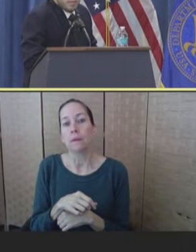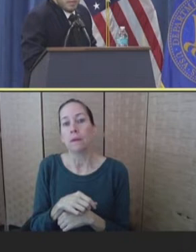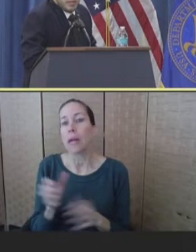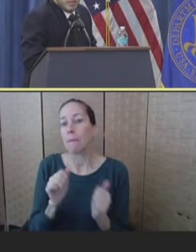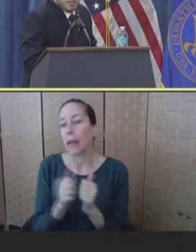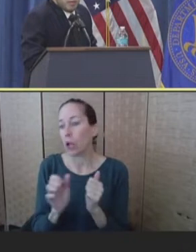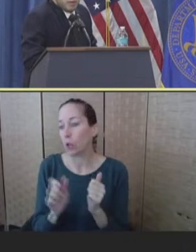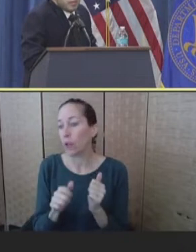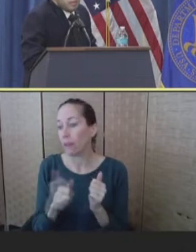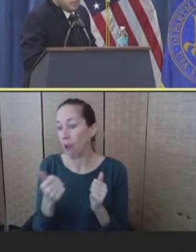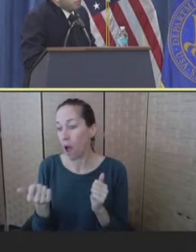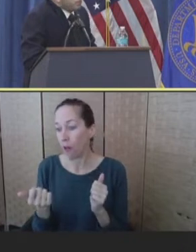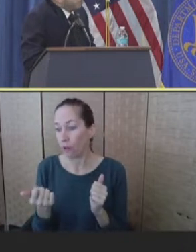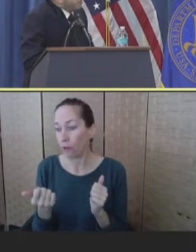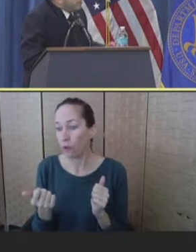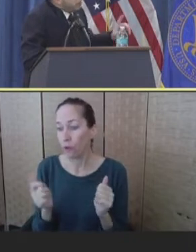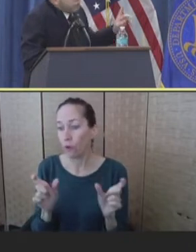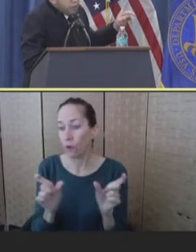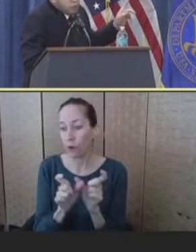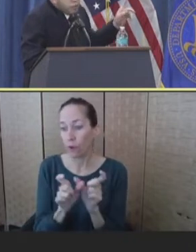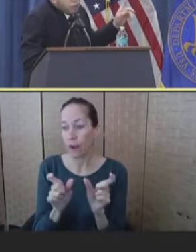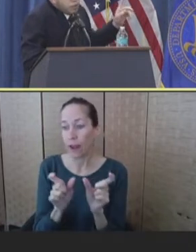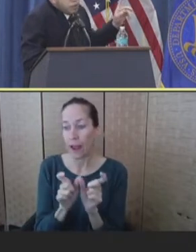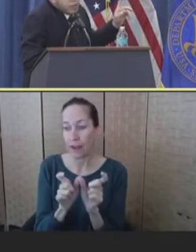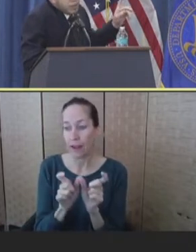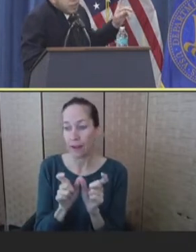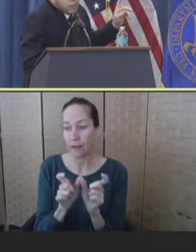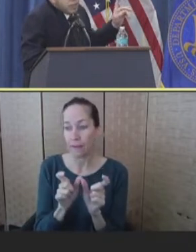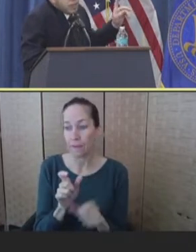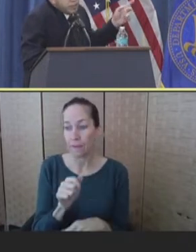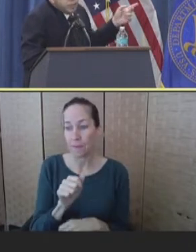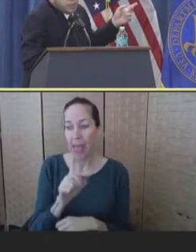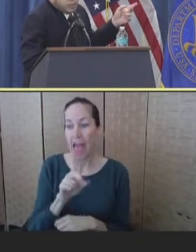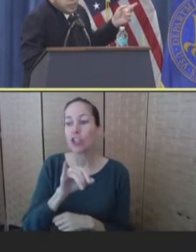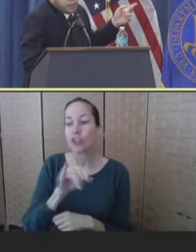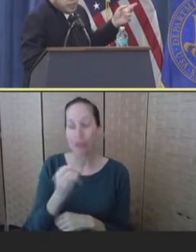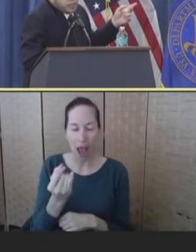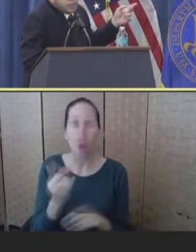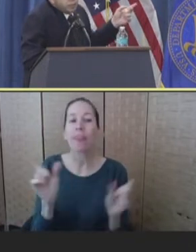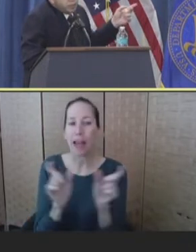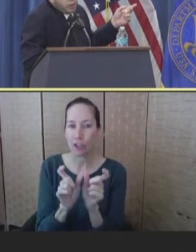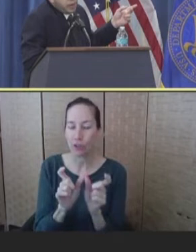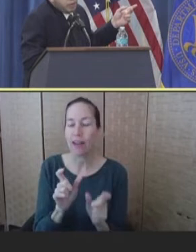The relative risk when you compare those who receives the adjuvant vaccine, the Fluad,